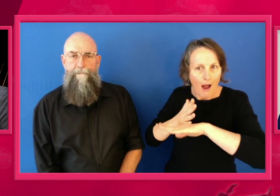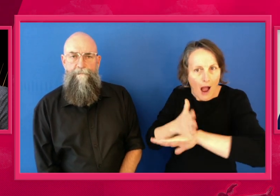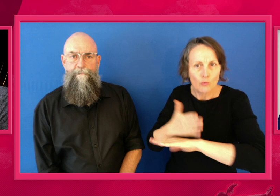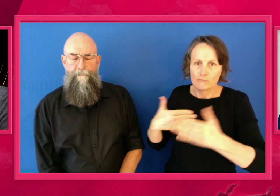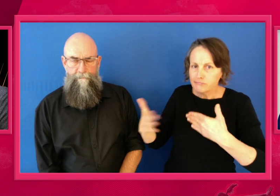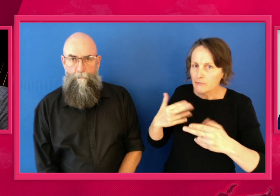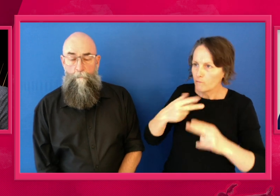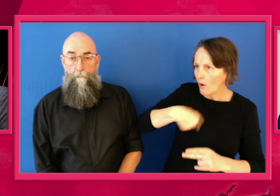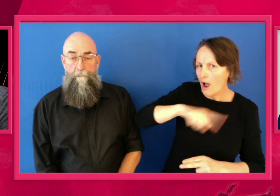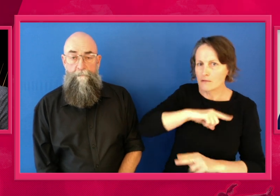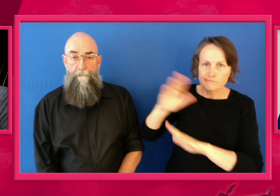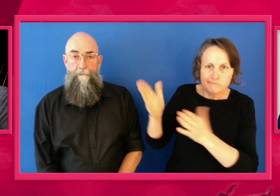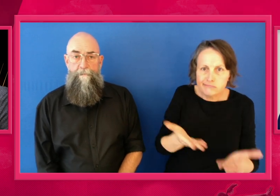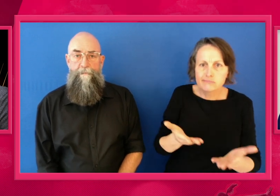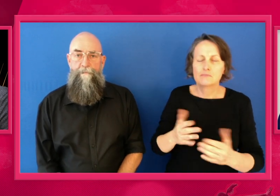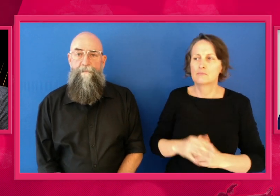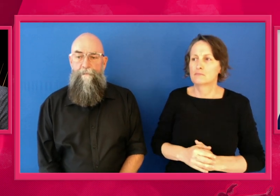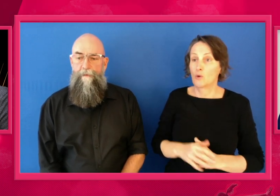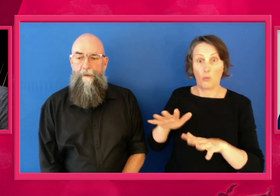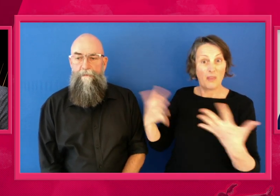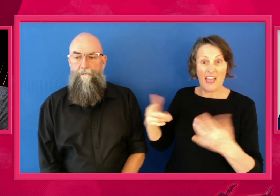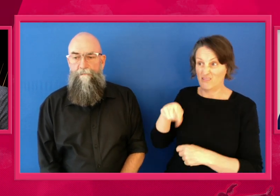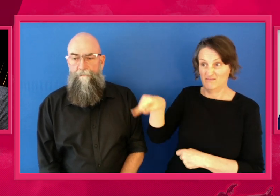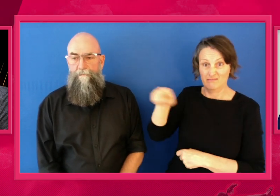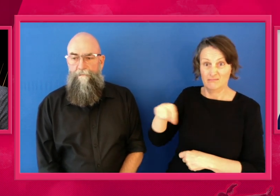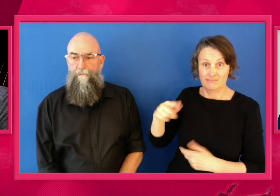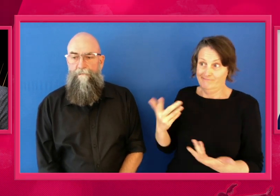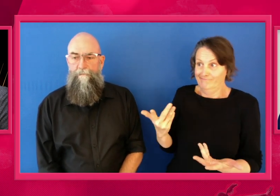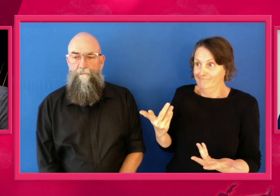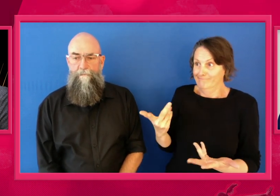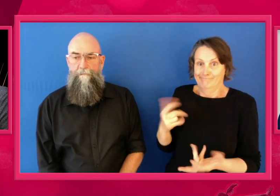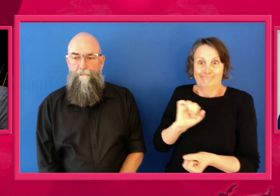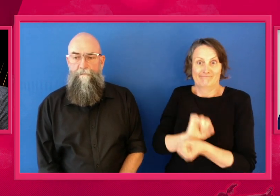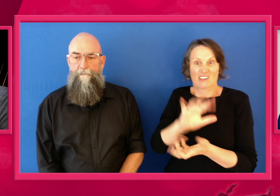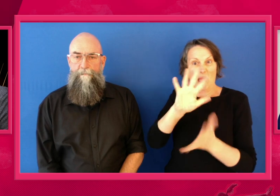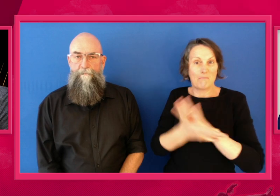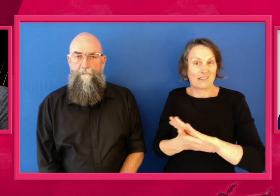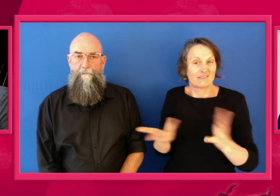unbelievable. And, you know, I think we need to thank them, you know, a lot because without them, you know, I think we would have been in a, would have been in a bit of trouble.